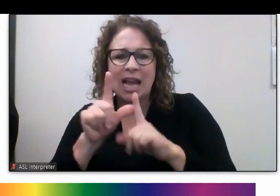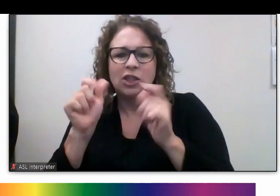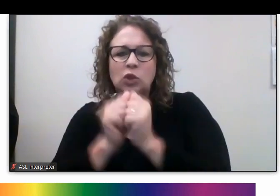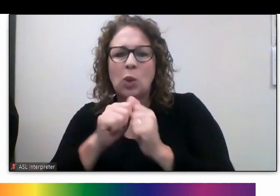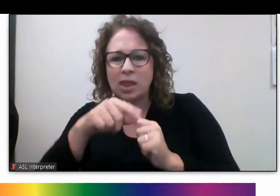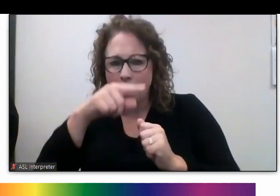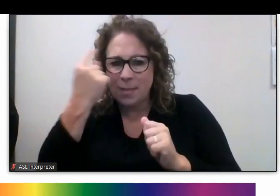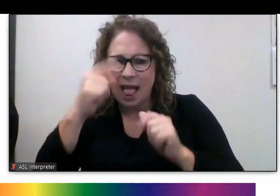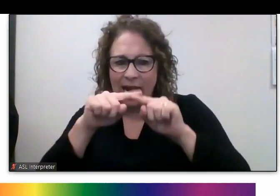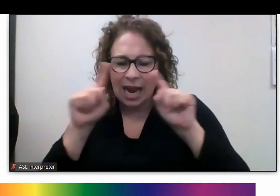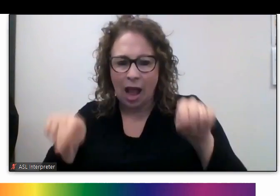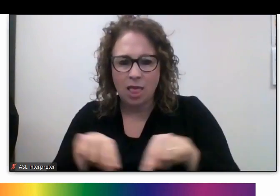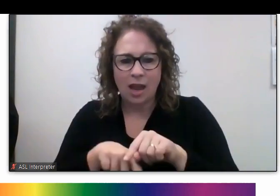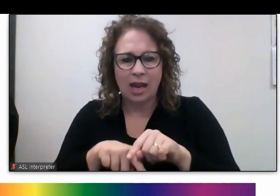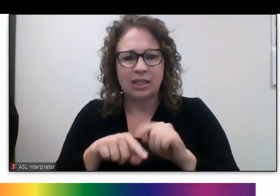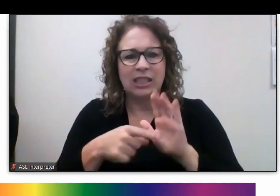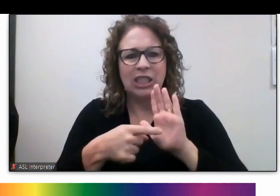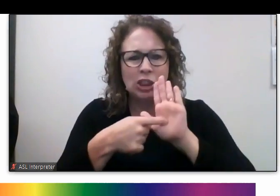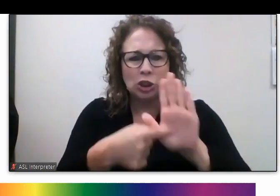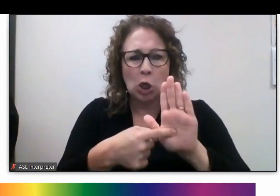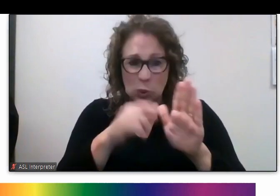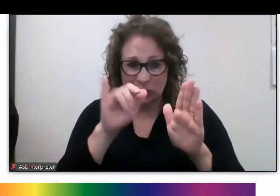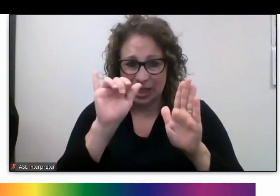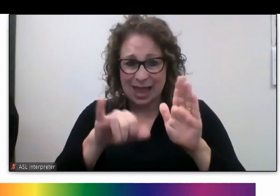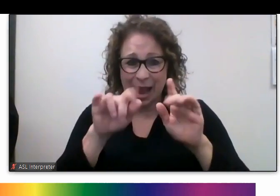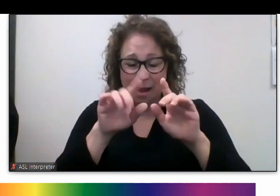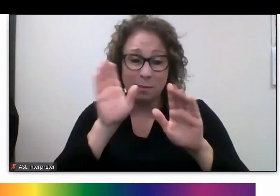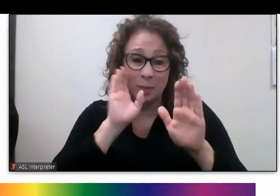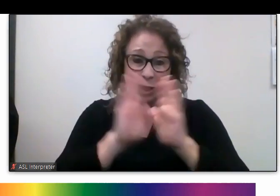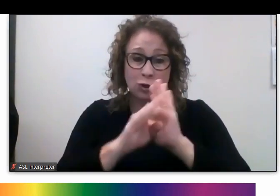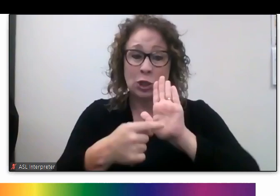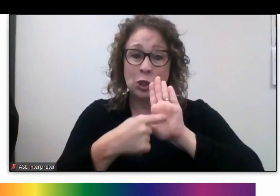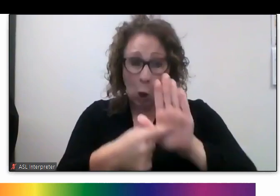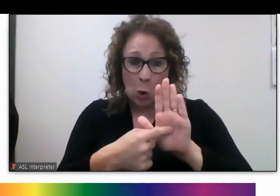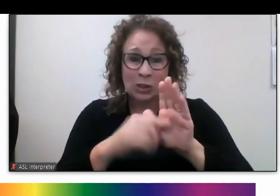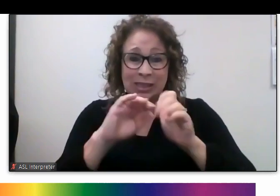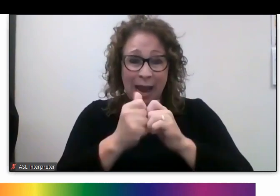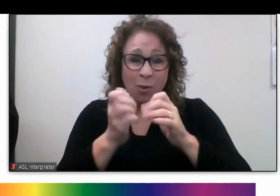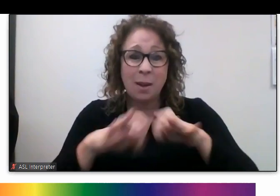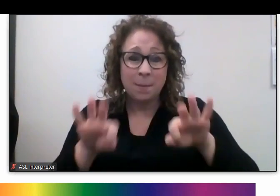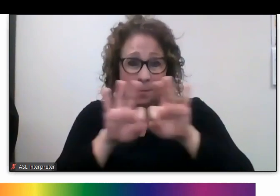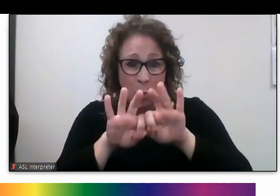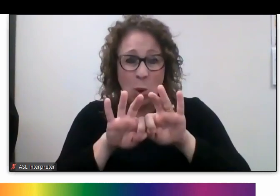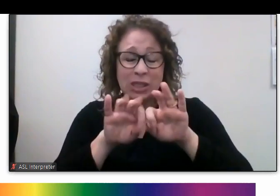demonstrates the readability of white text with a black outline across a spectrum of colors in the background.